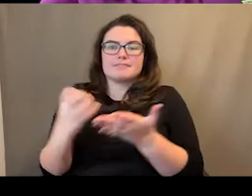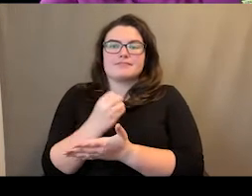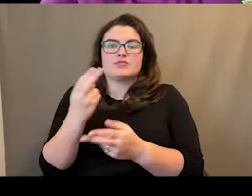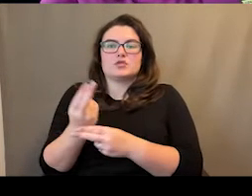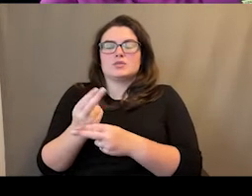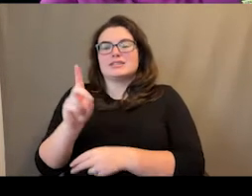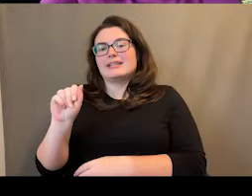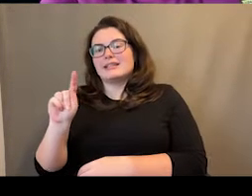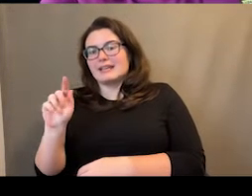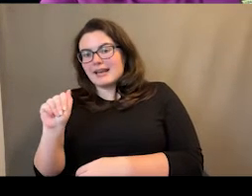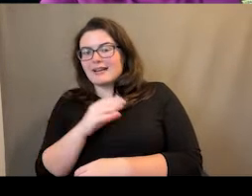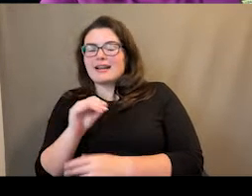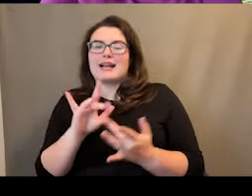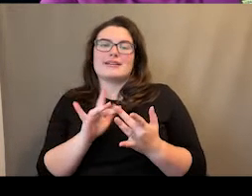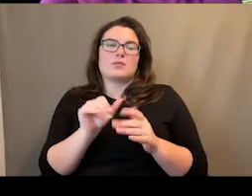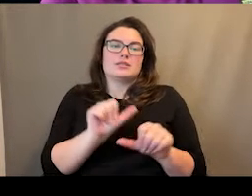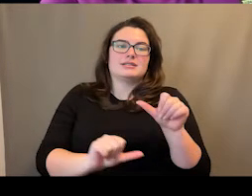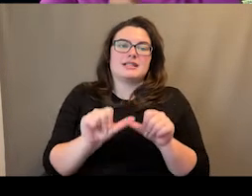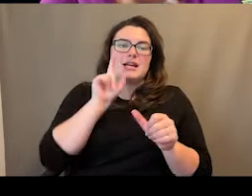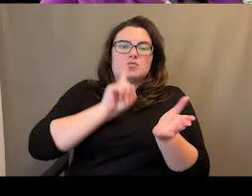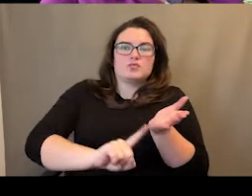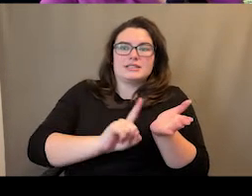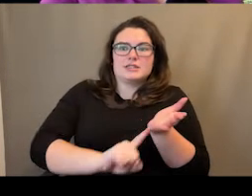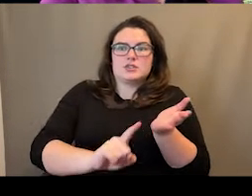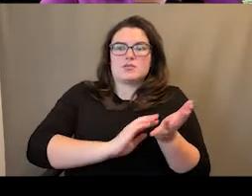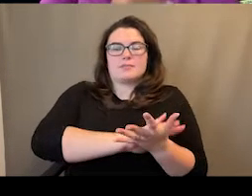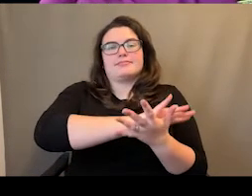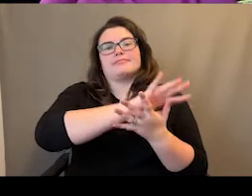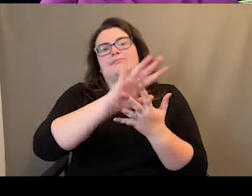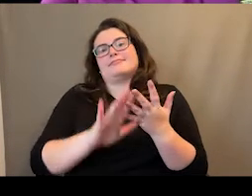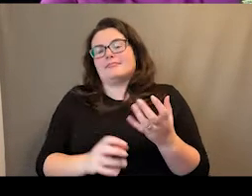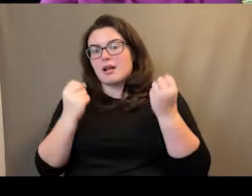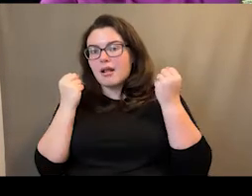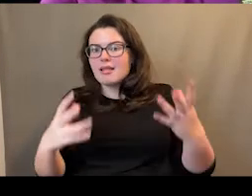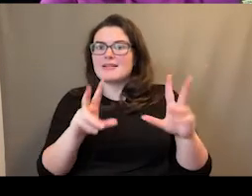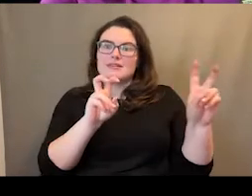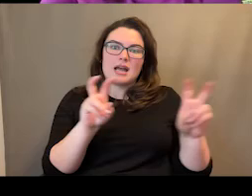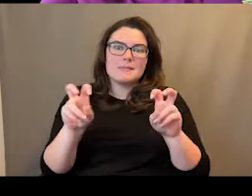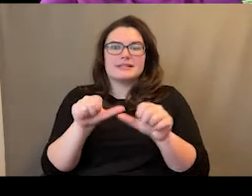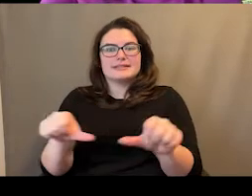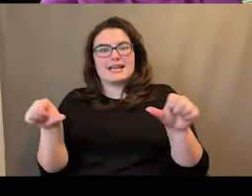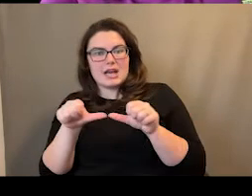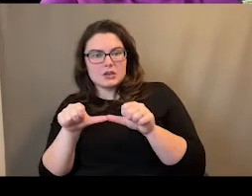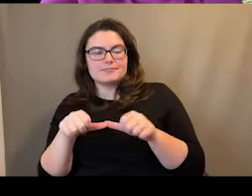network science research across a broad range of topics and areas. There are two tracks,